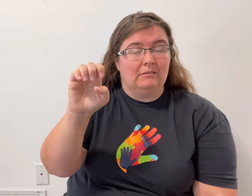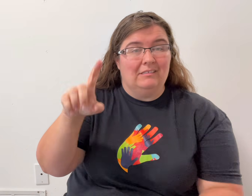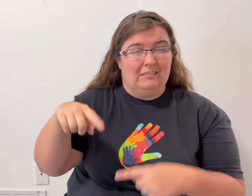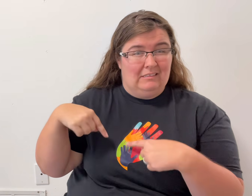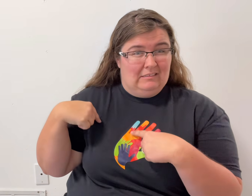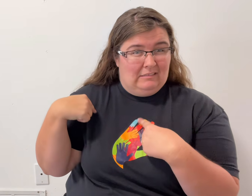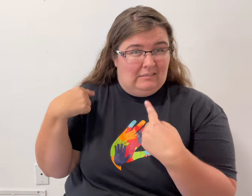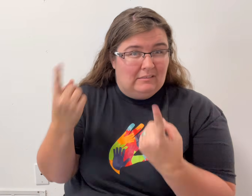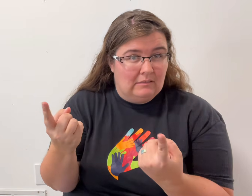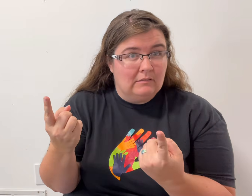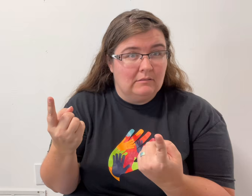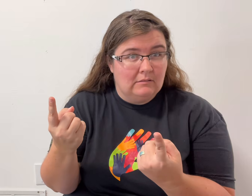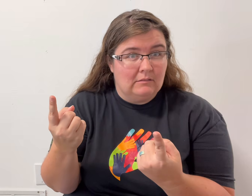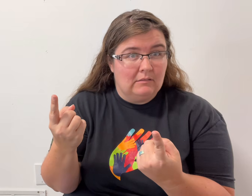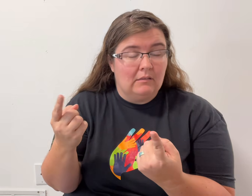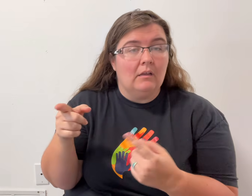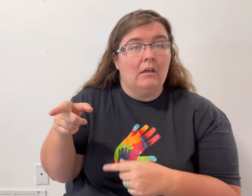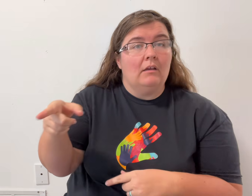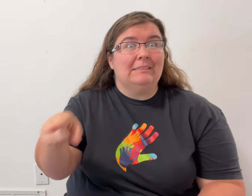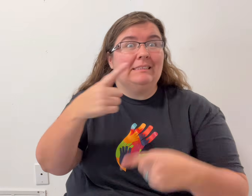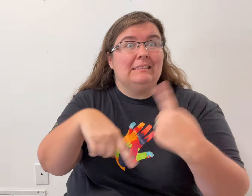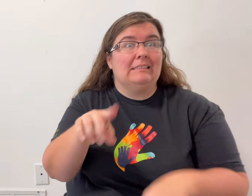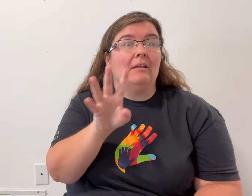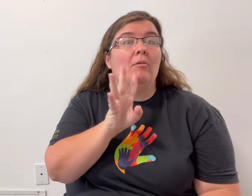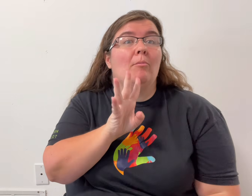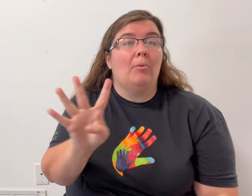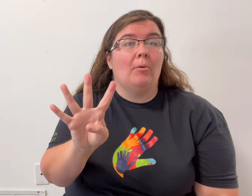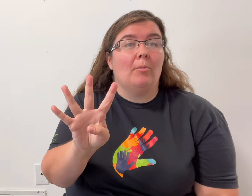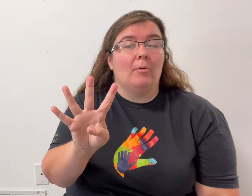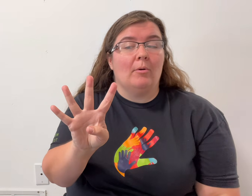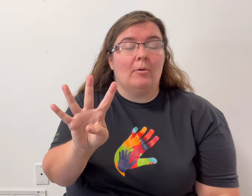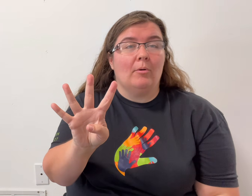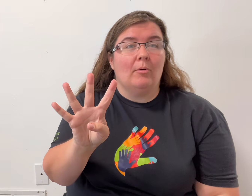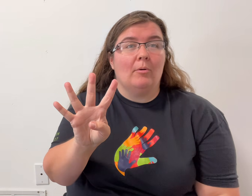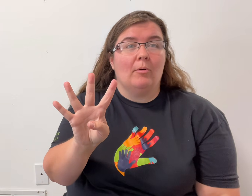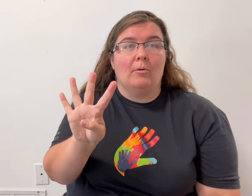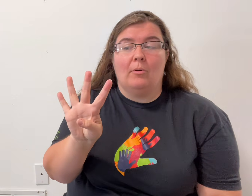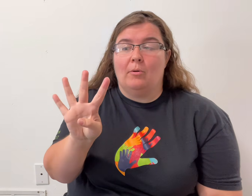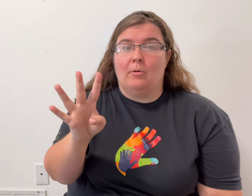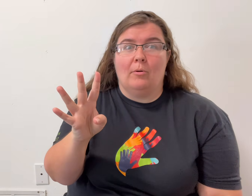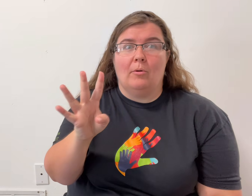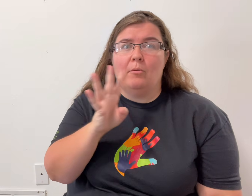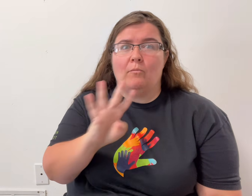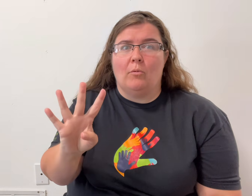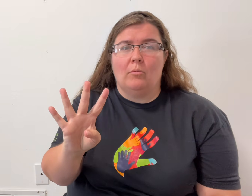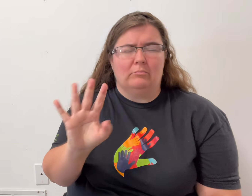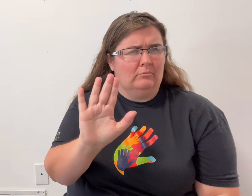SINCE Then she signs this: